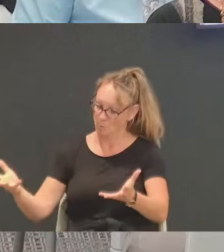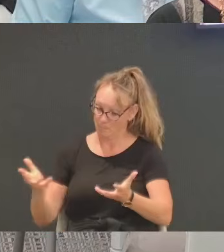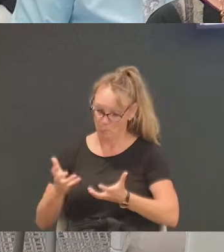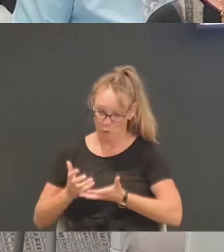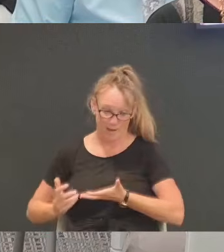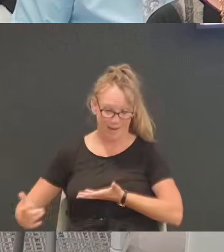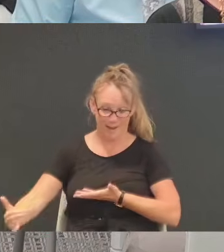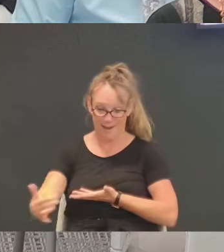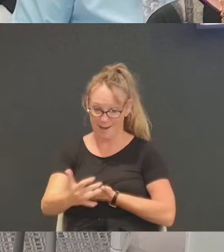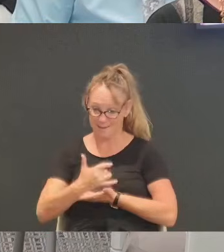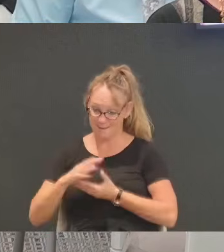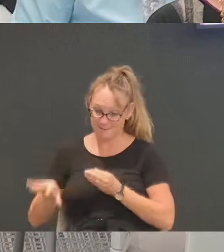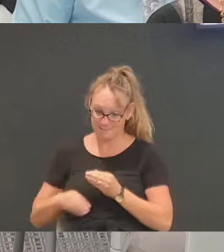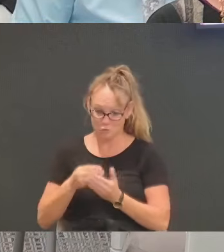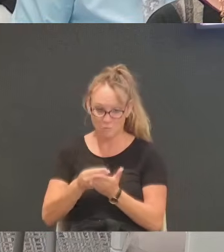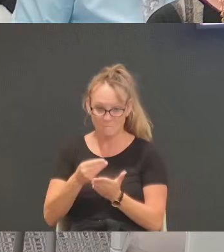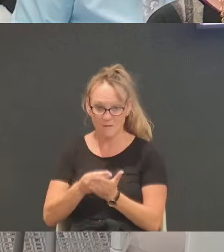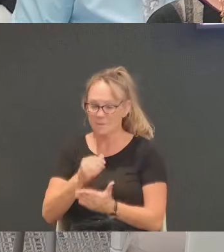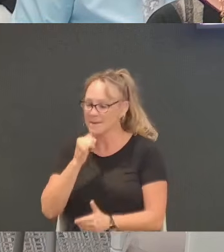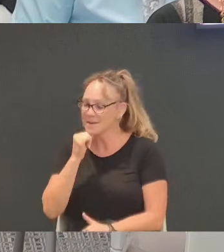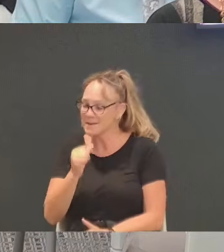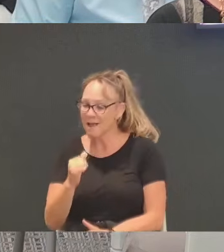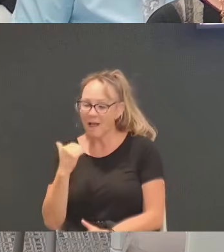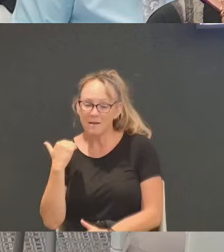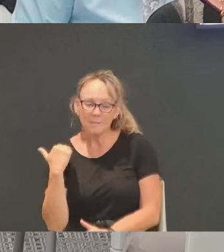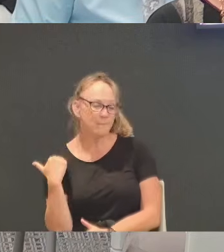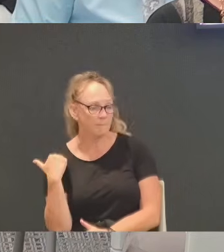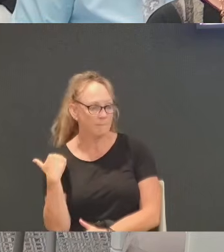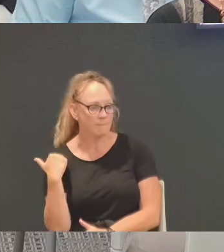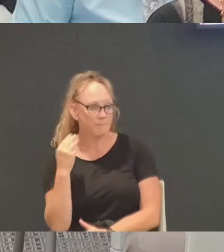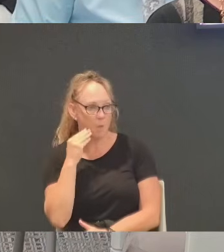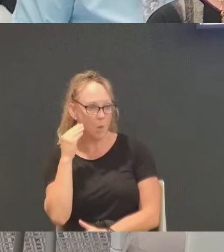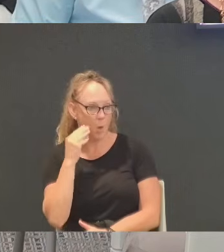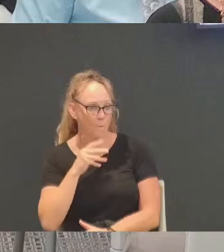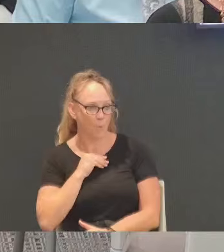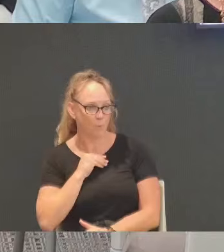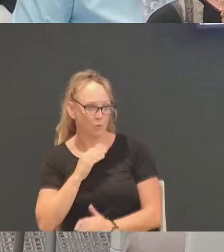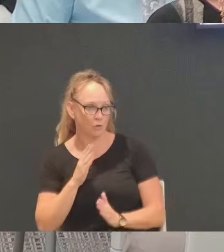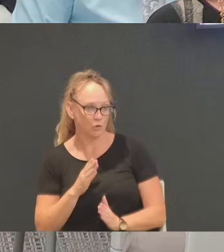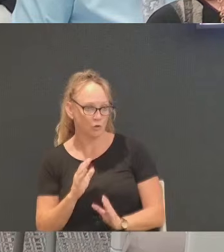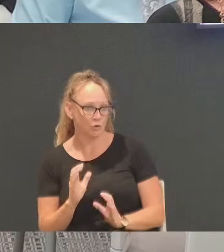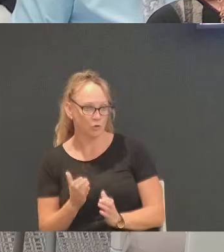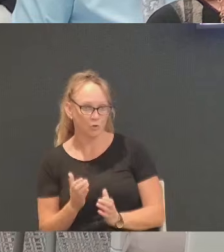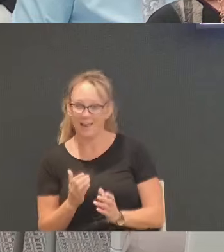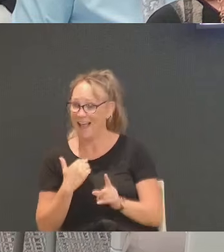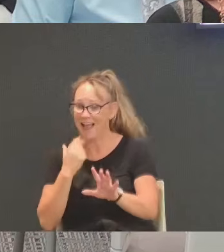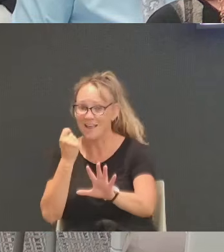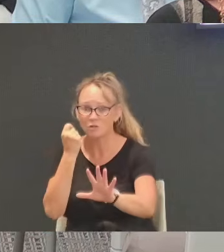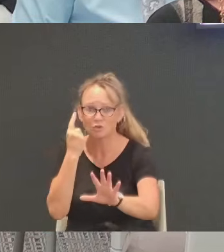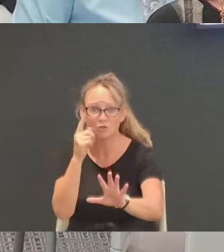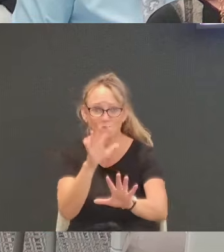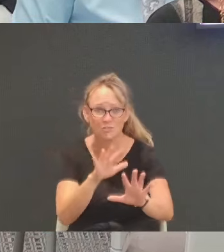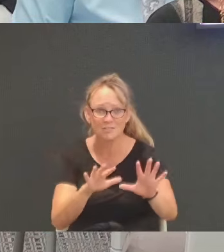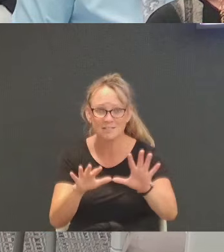but not on the t not on the homeowners expense. And it's I understand we have a lot of causes and